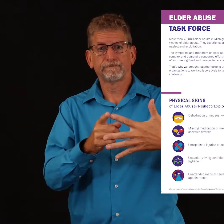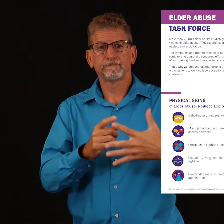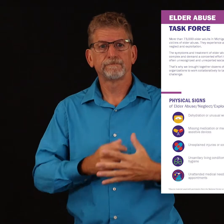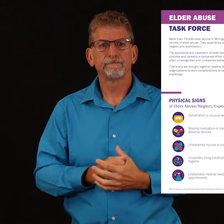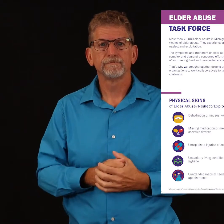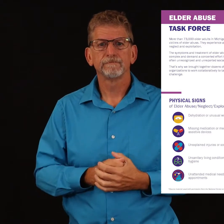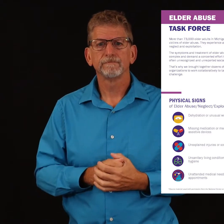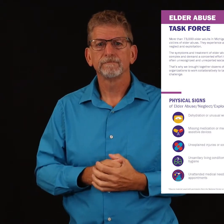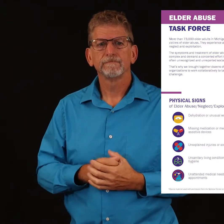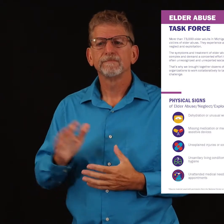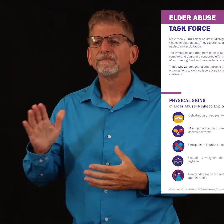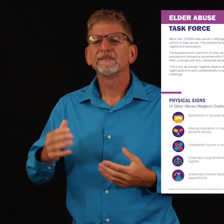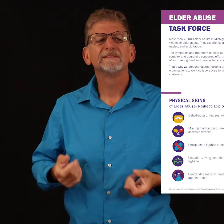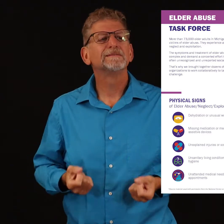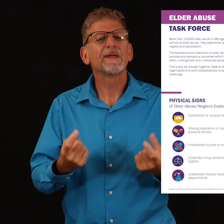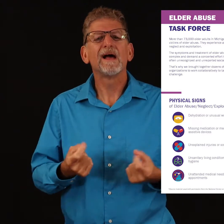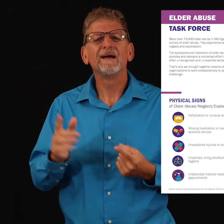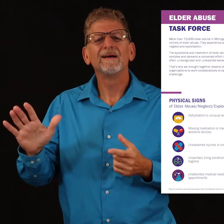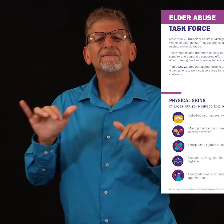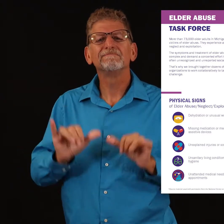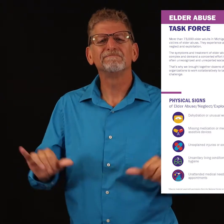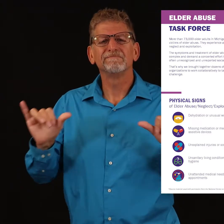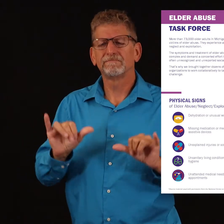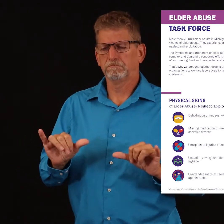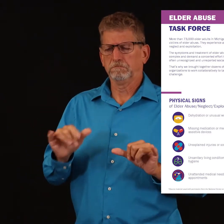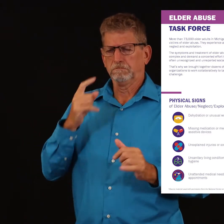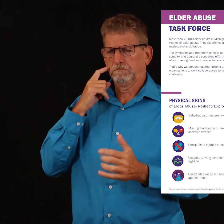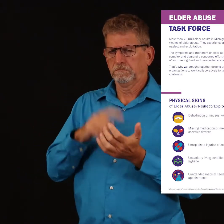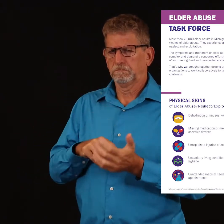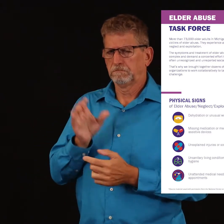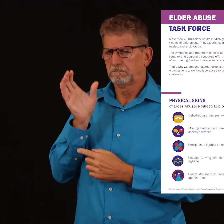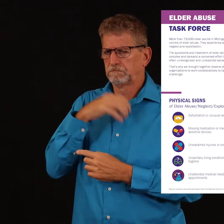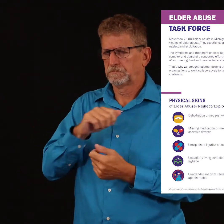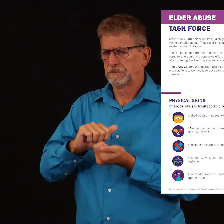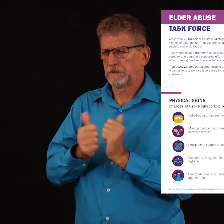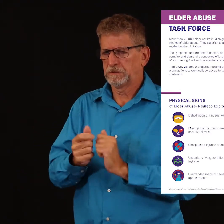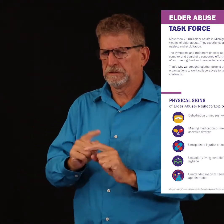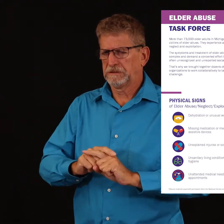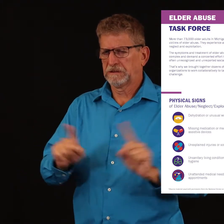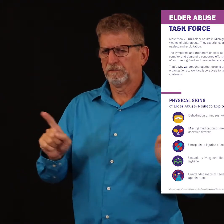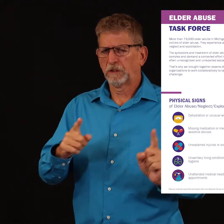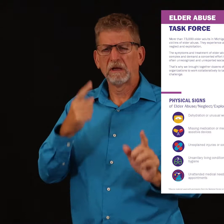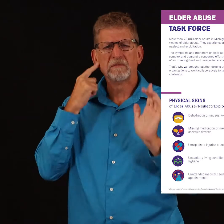Unusual changes in spending patterns